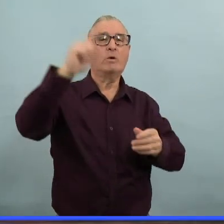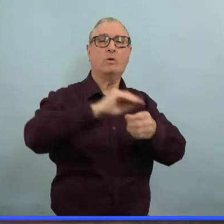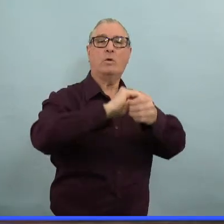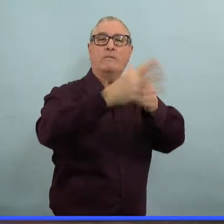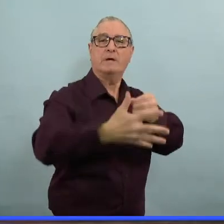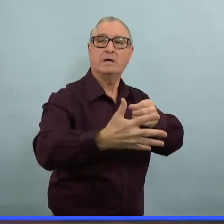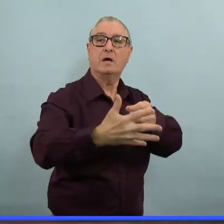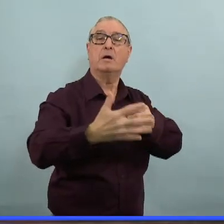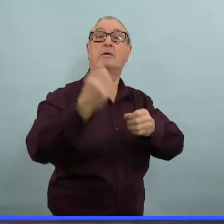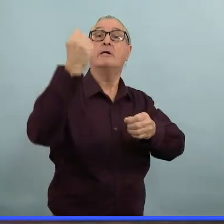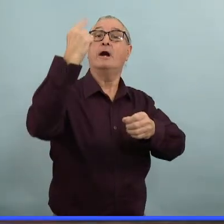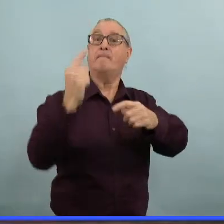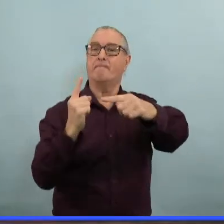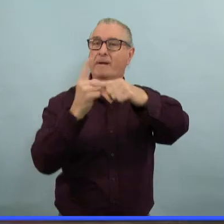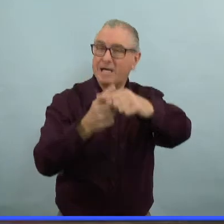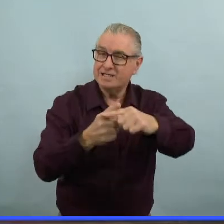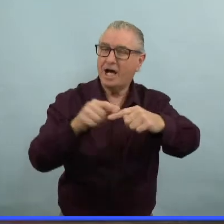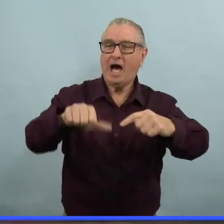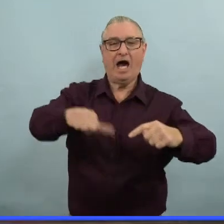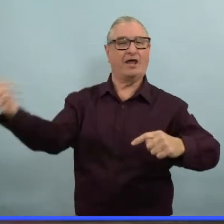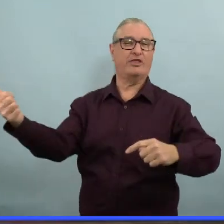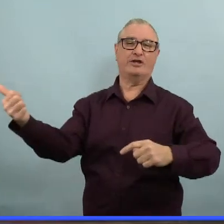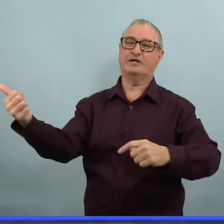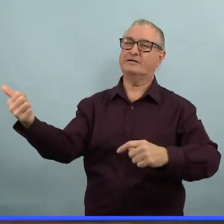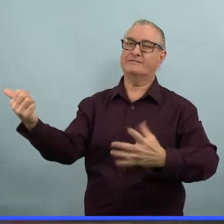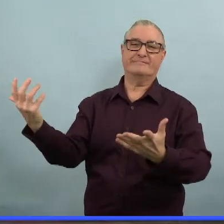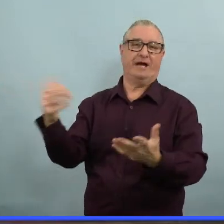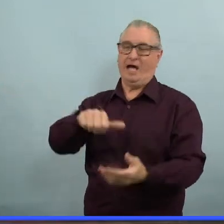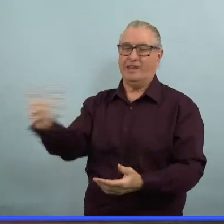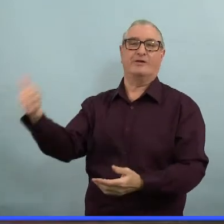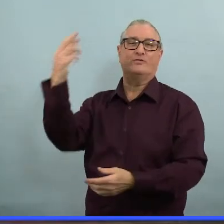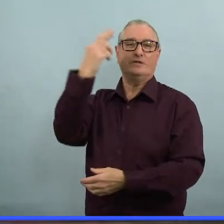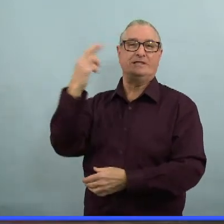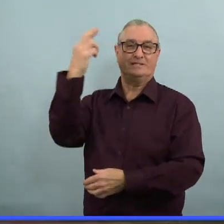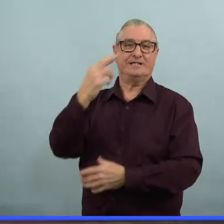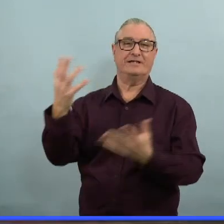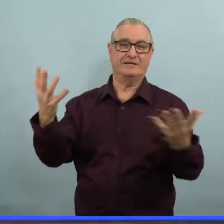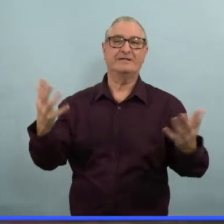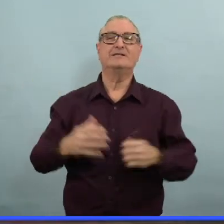would be in hospital um for these reasons with or without covet so we're looking